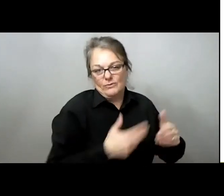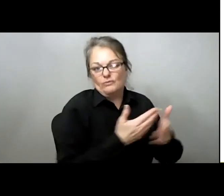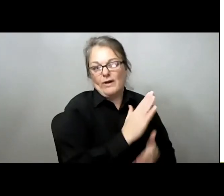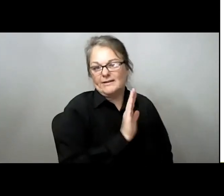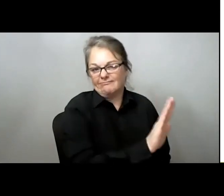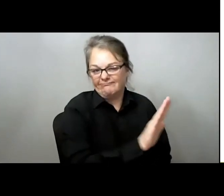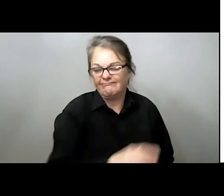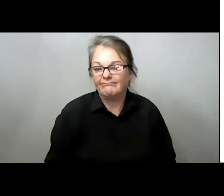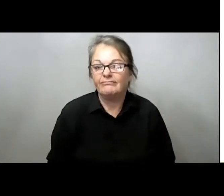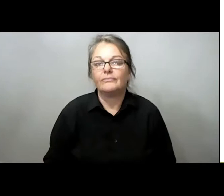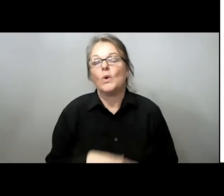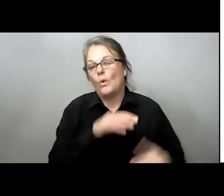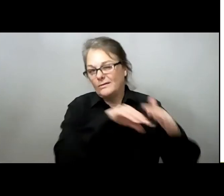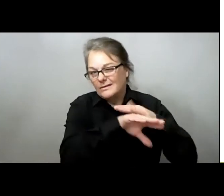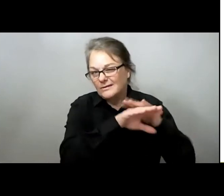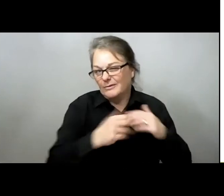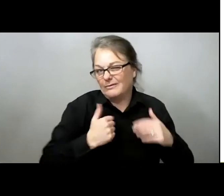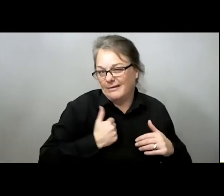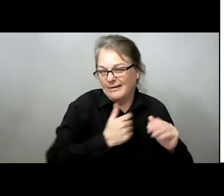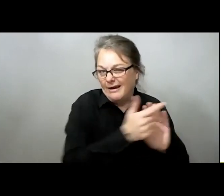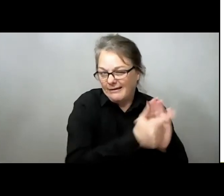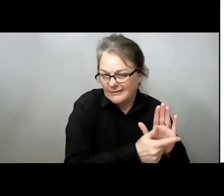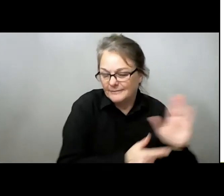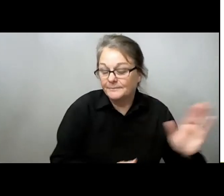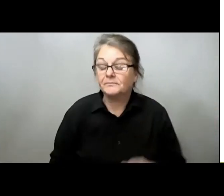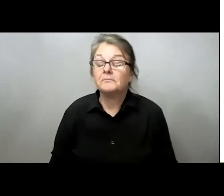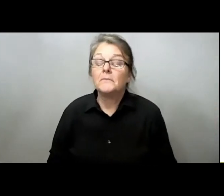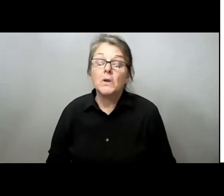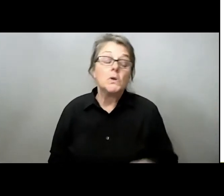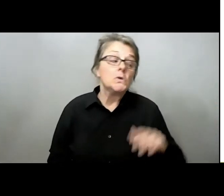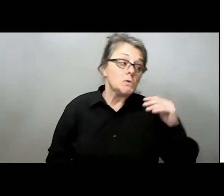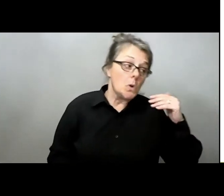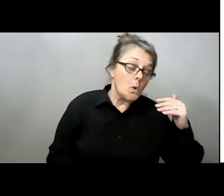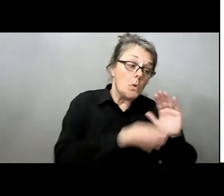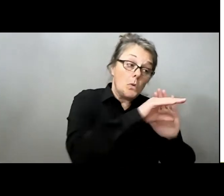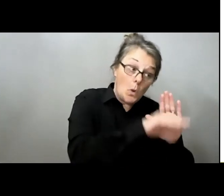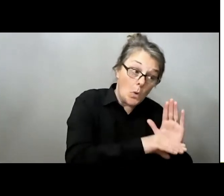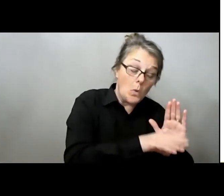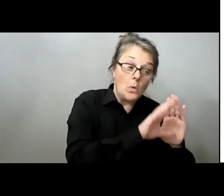THE CODE AND THE AODA WORK TOGETHER BUT THEY HAVE SOME IMPORTANT DIFFERENCES.